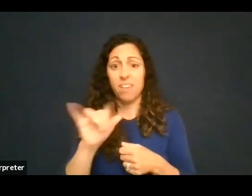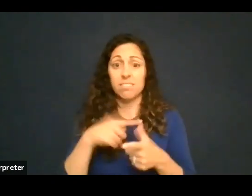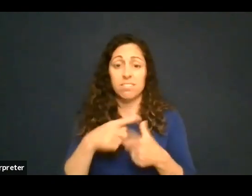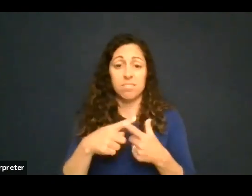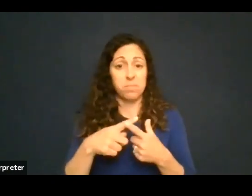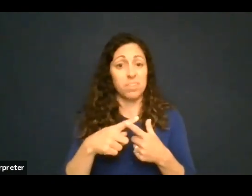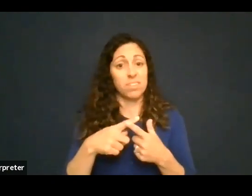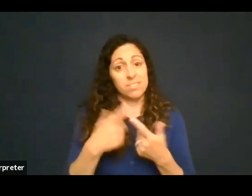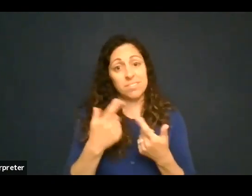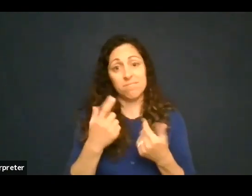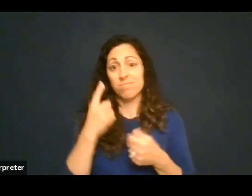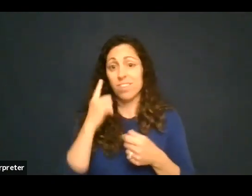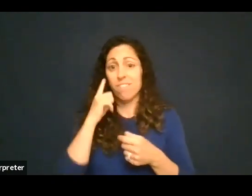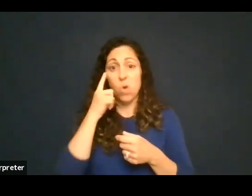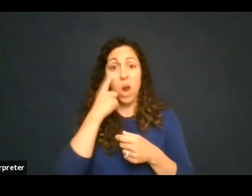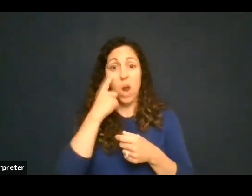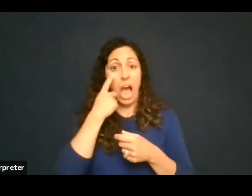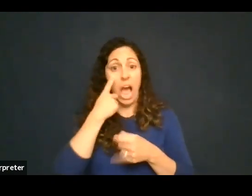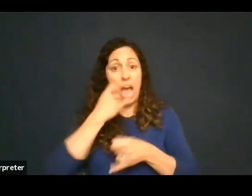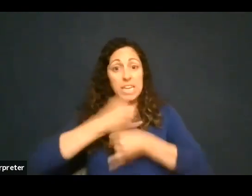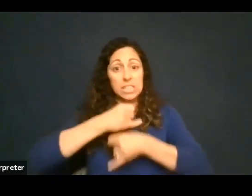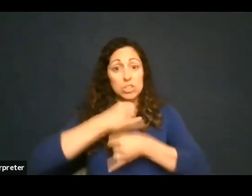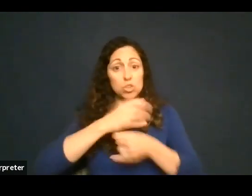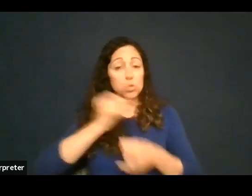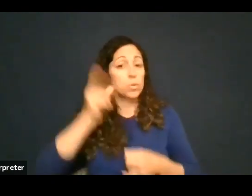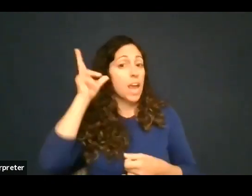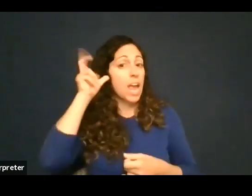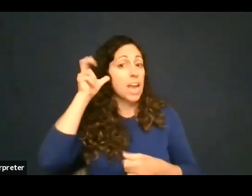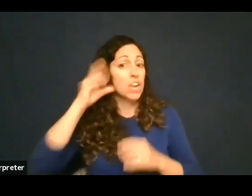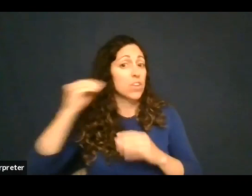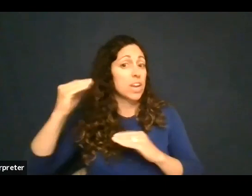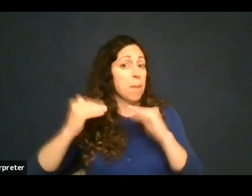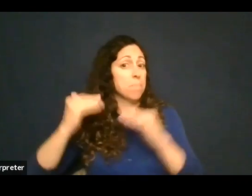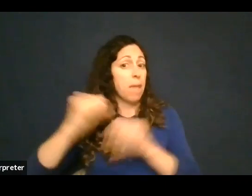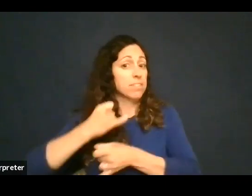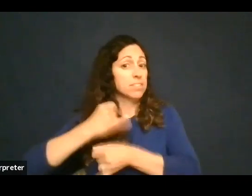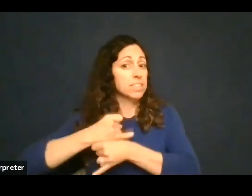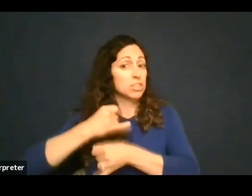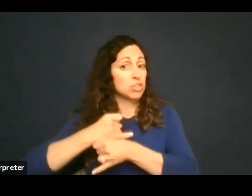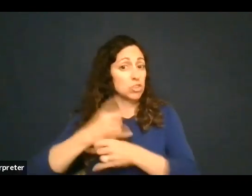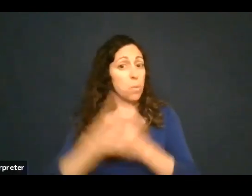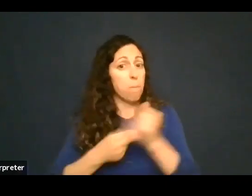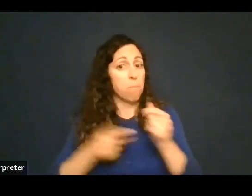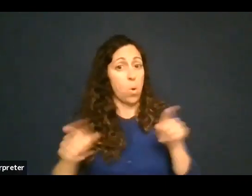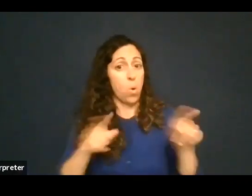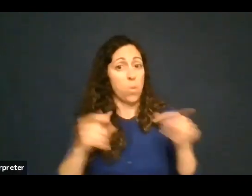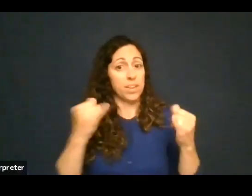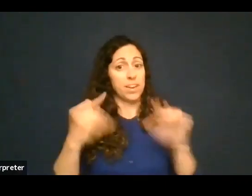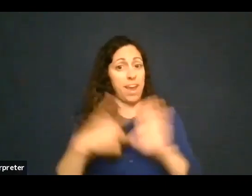and the Hearing and Balance Institute. So the more pressure that way, the more money